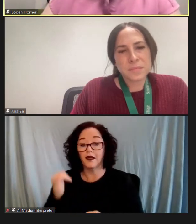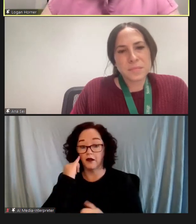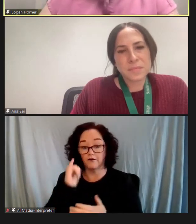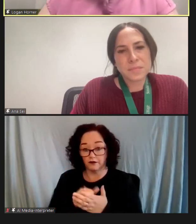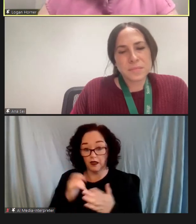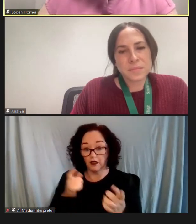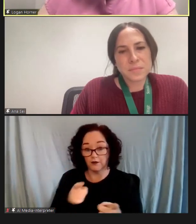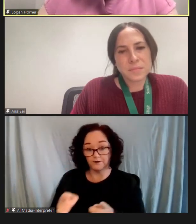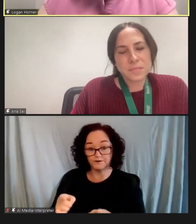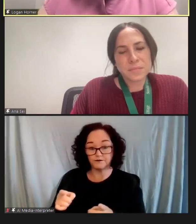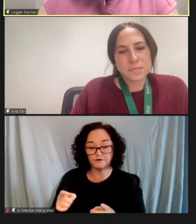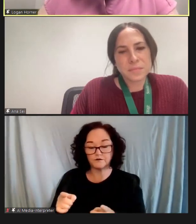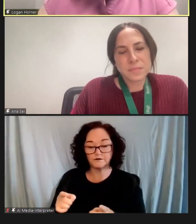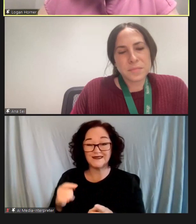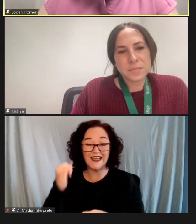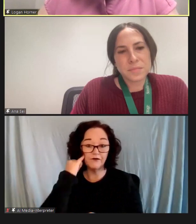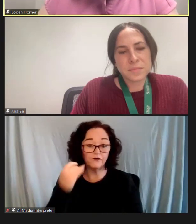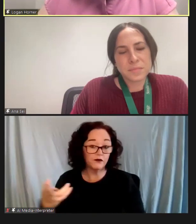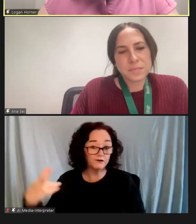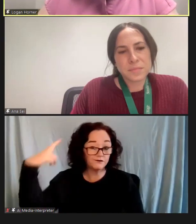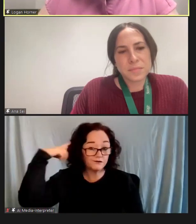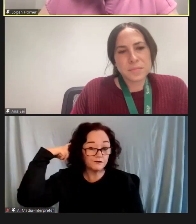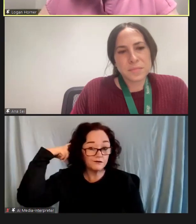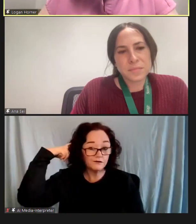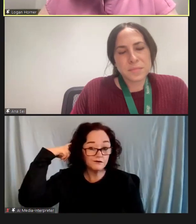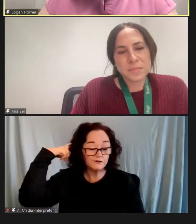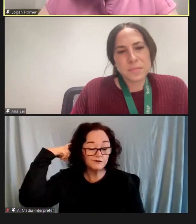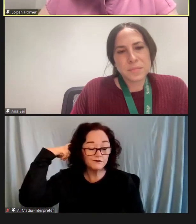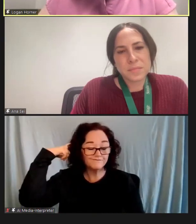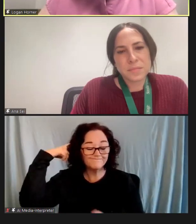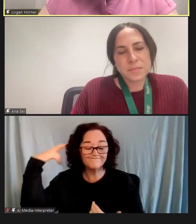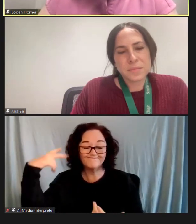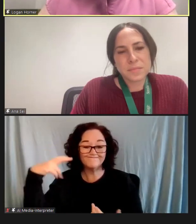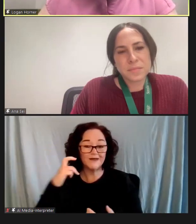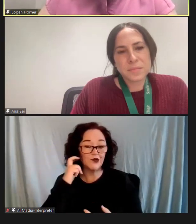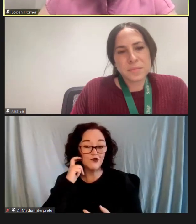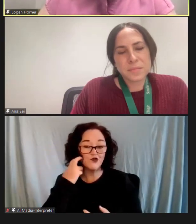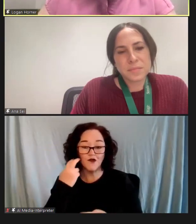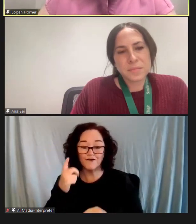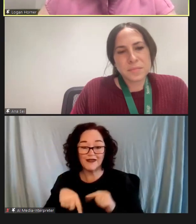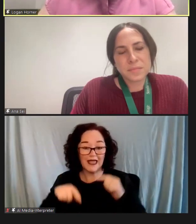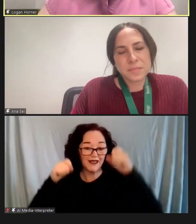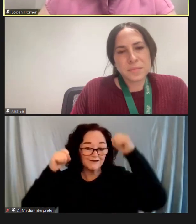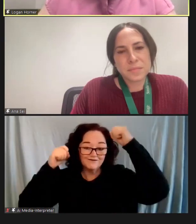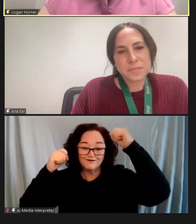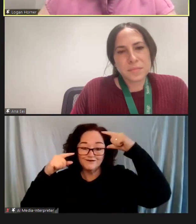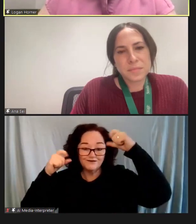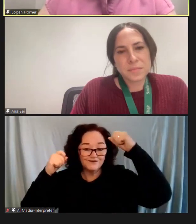even put a clear implant in here the